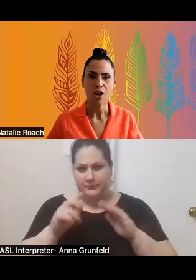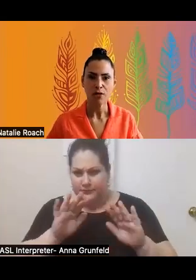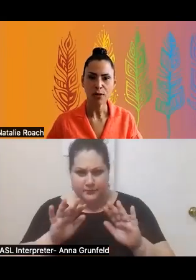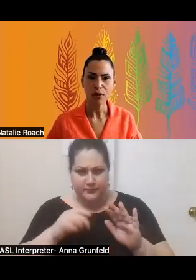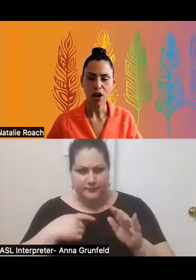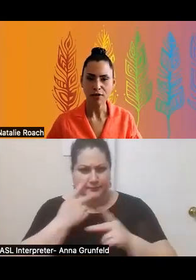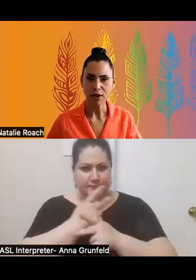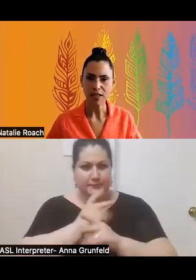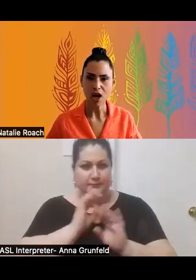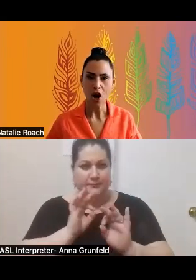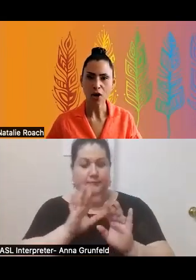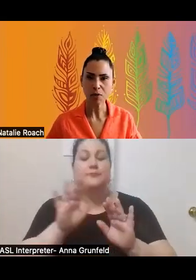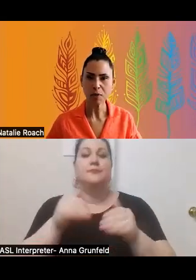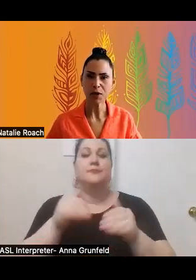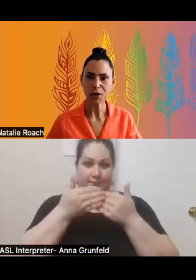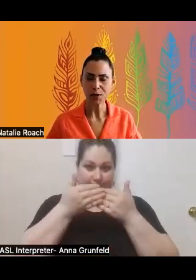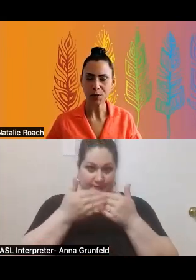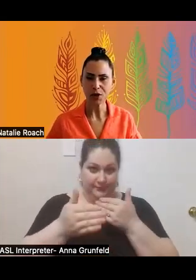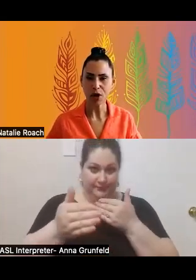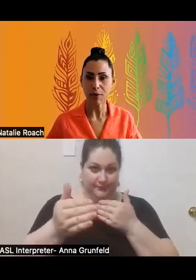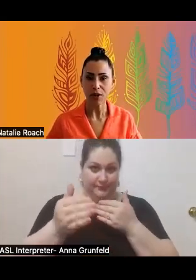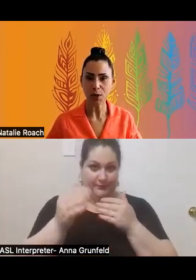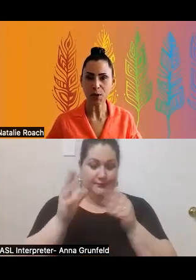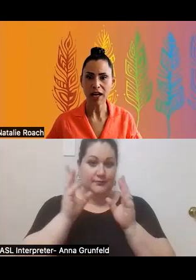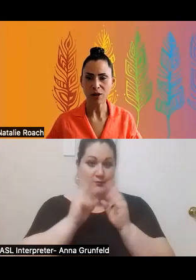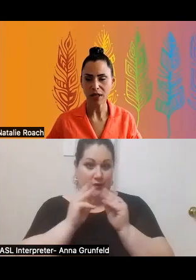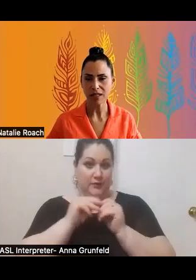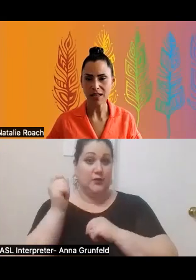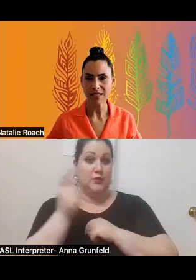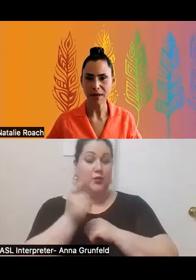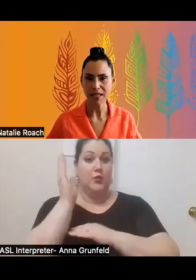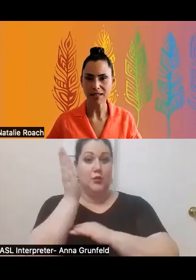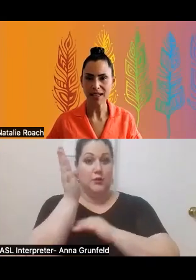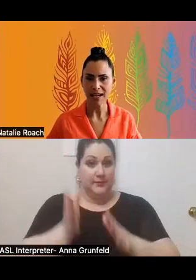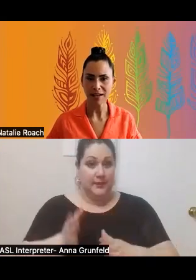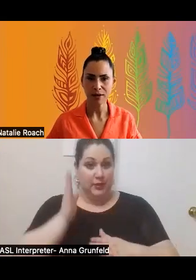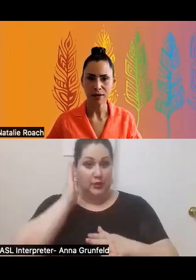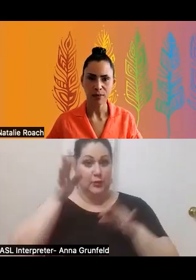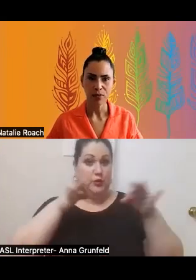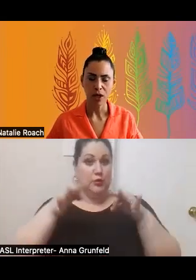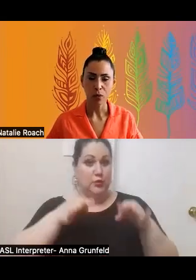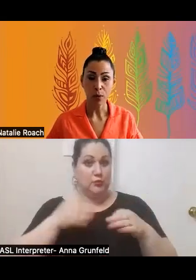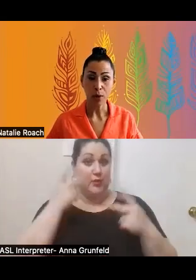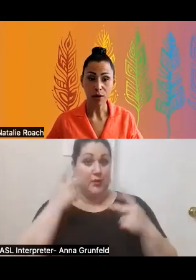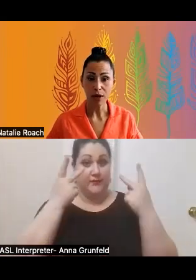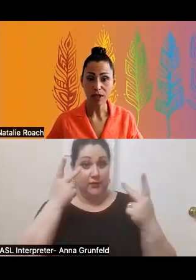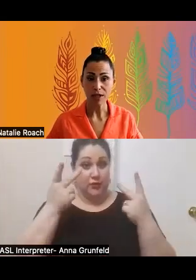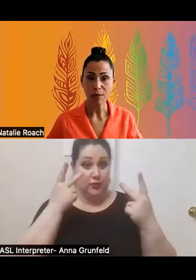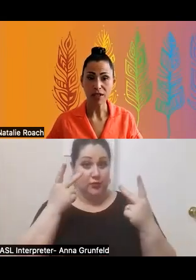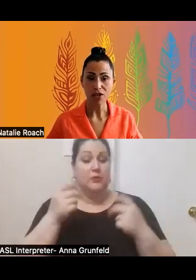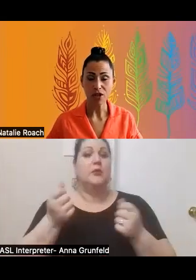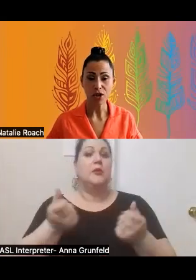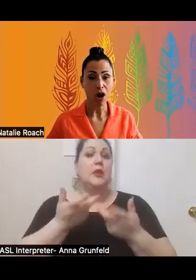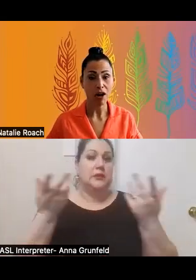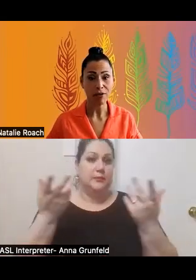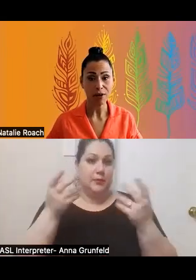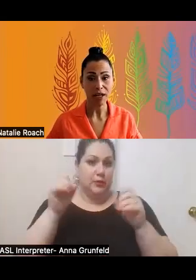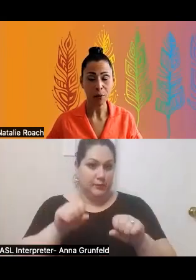Throughout the conference, all speakers will describe visual elements as best they can. We welcome participants to turn off their camera,